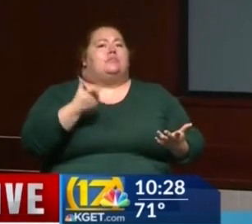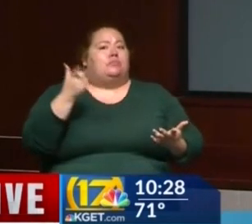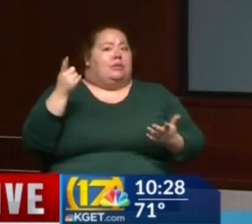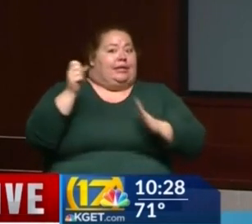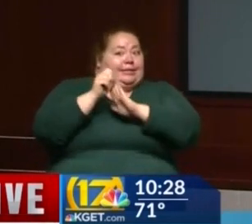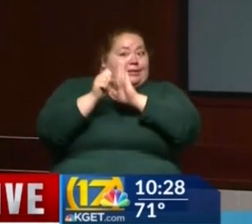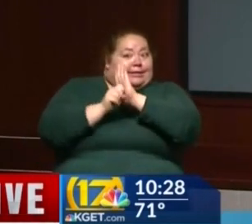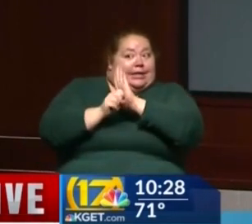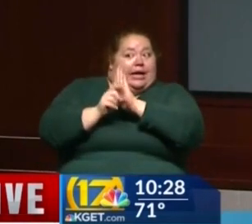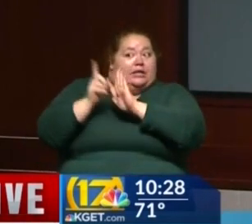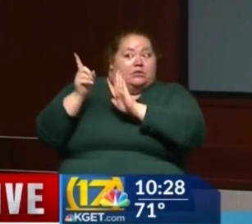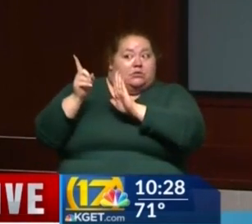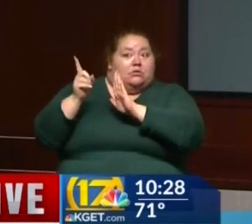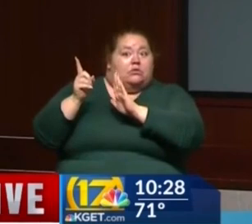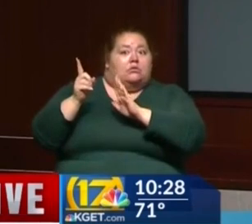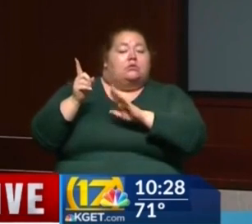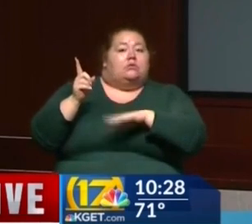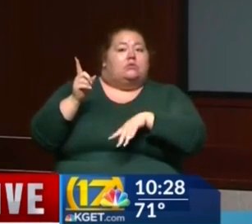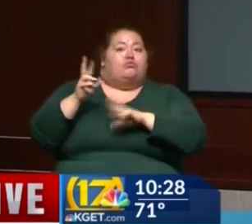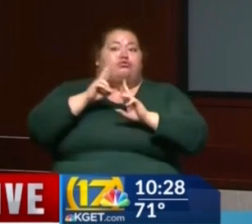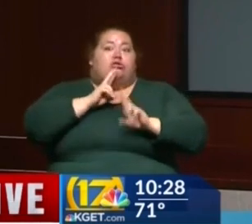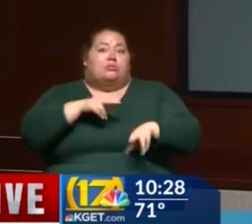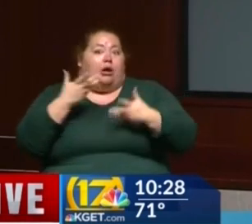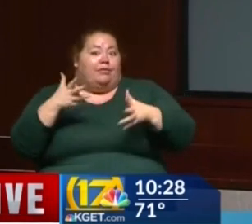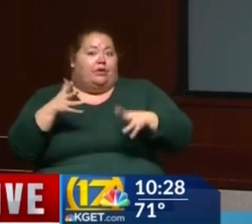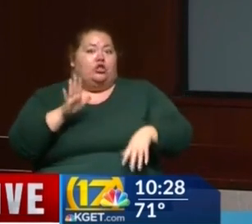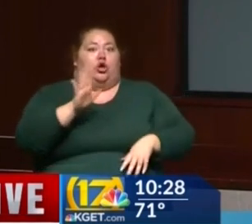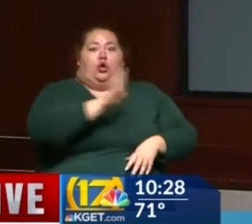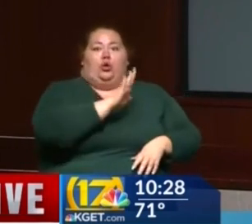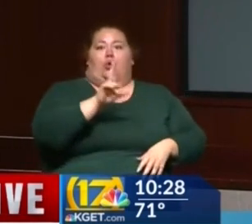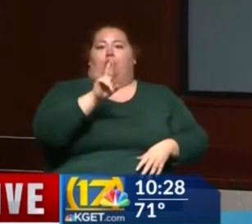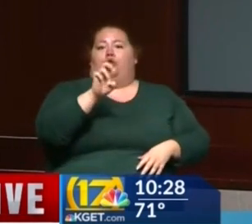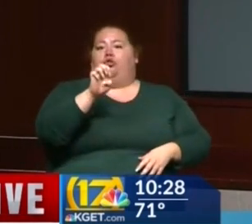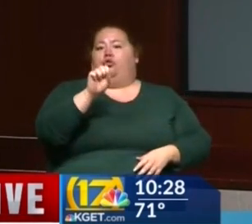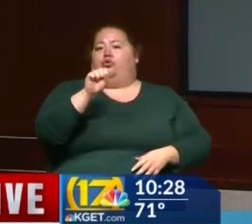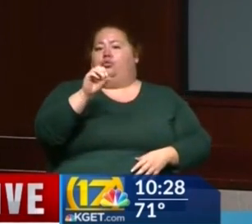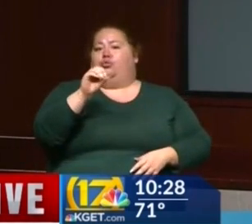Reporter: CAN YOU HEAR ME? GO-AHEAD.